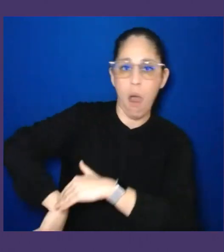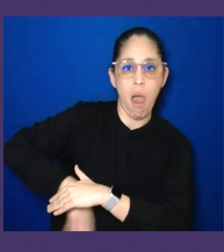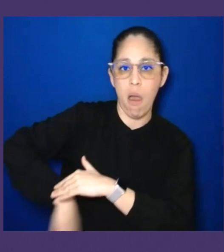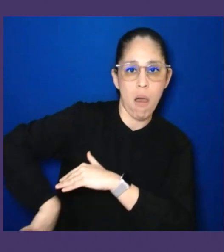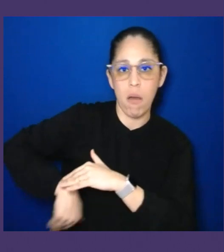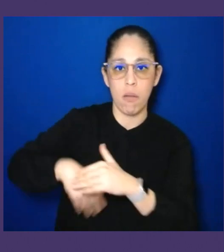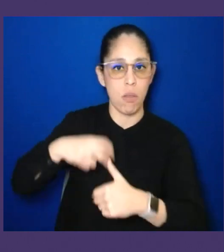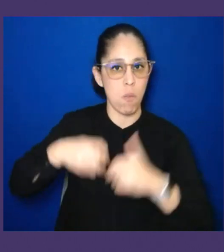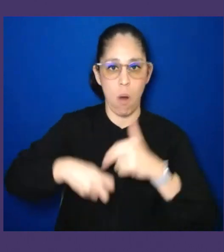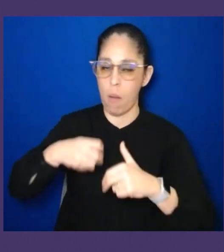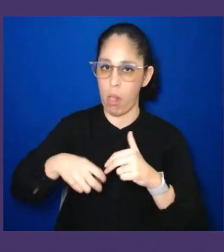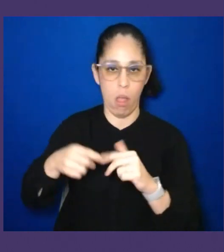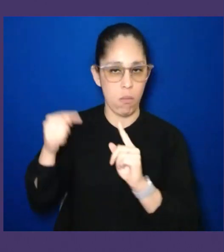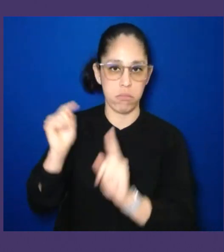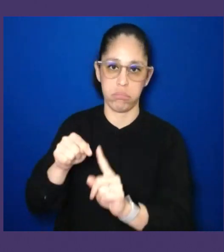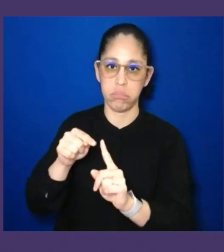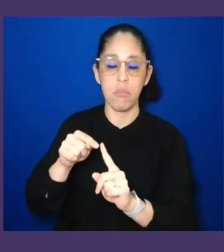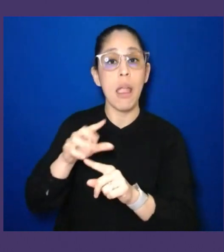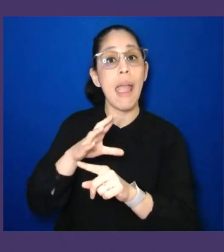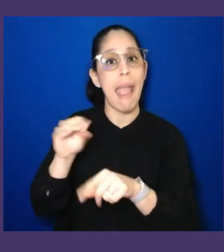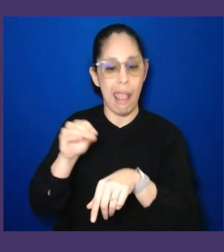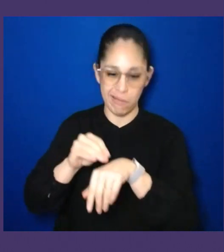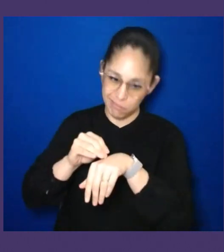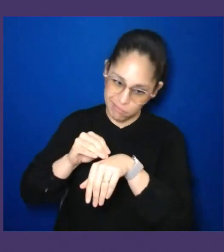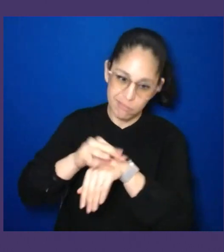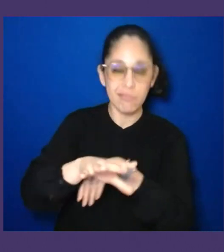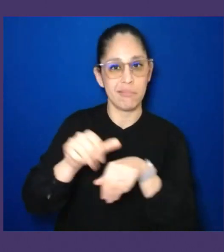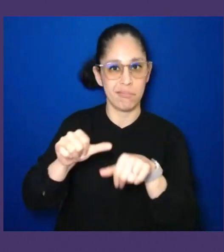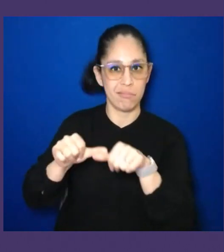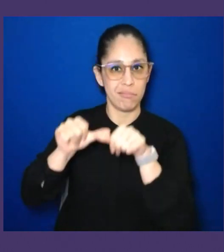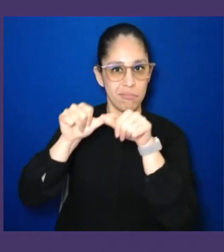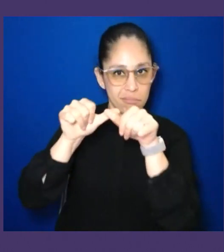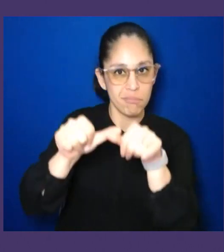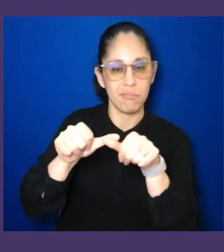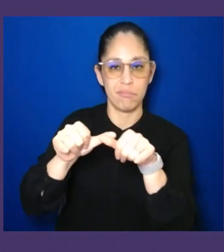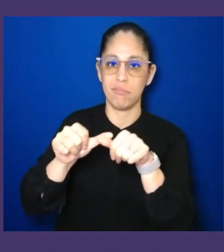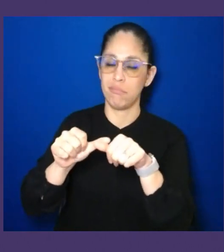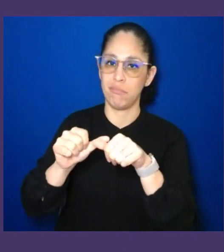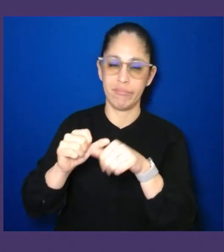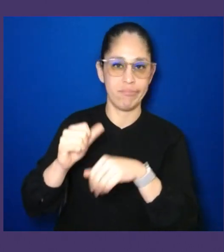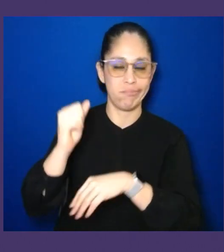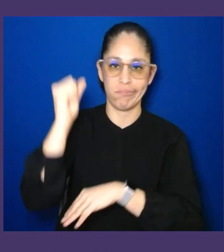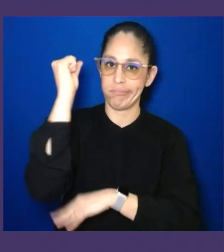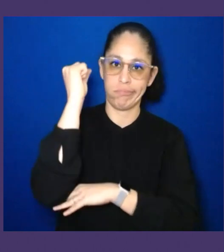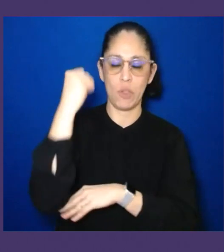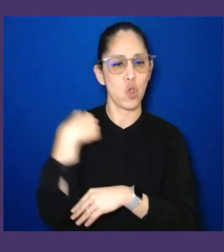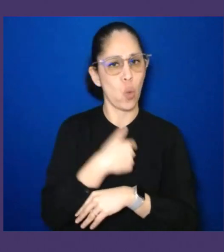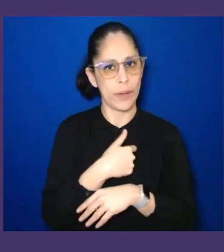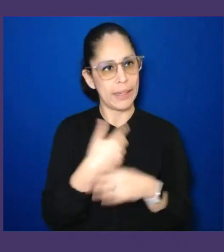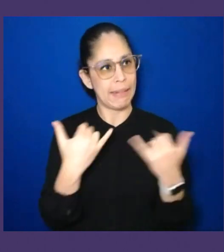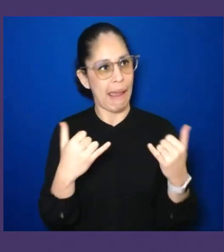its creation and continuation. We began campaigning for a Royal Commission. That was not